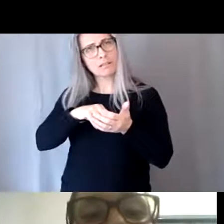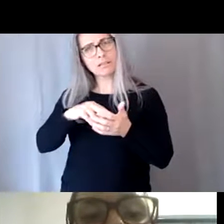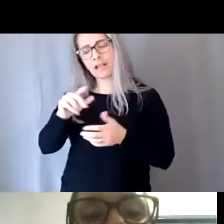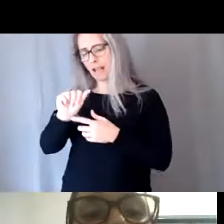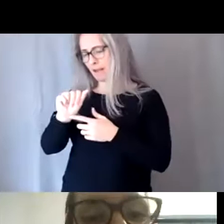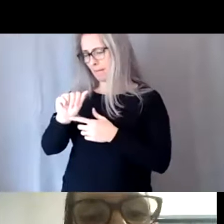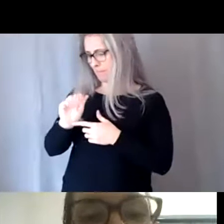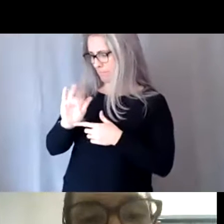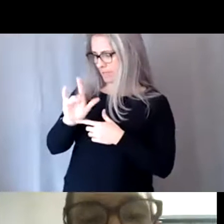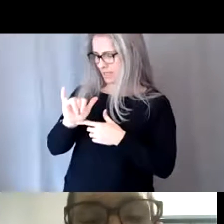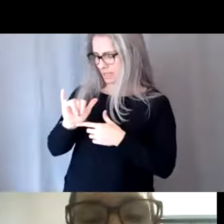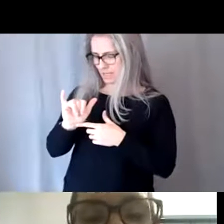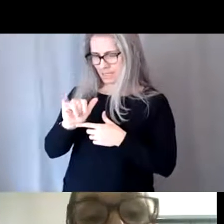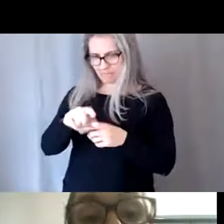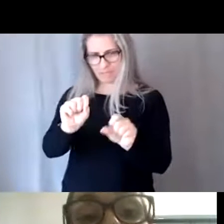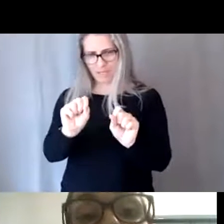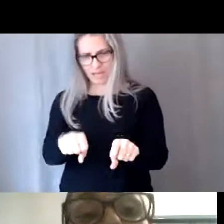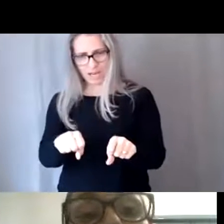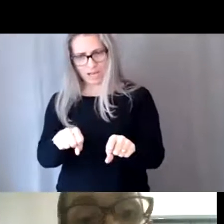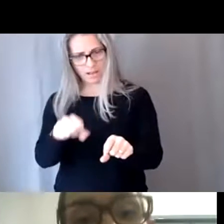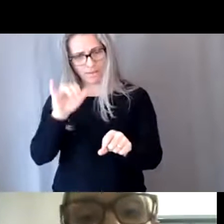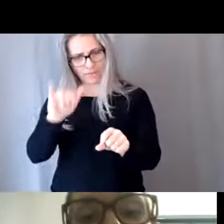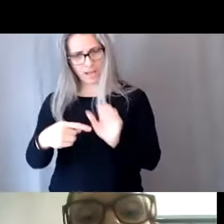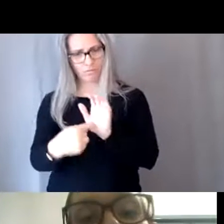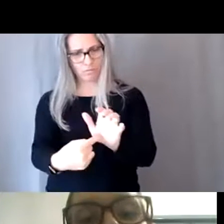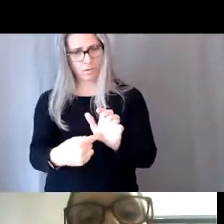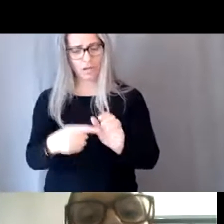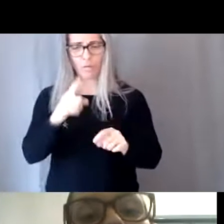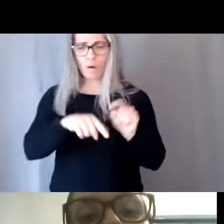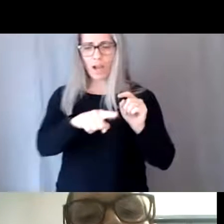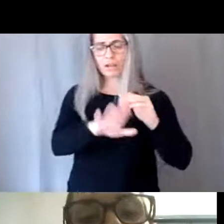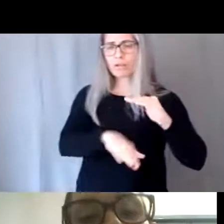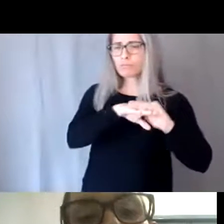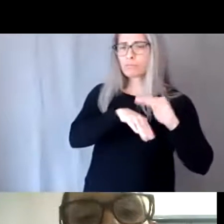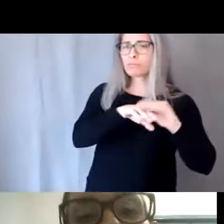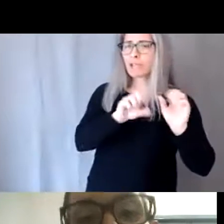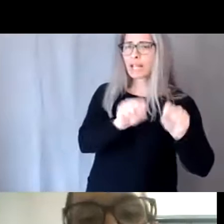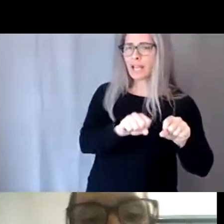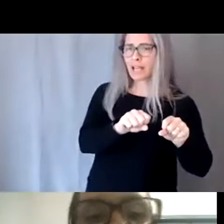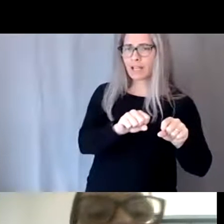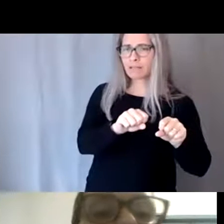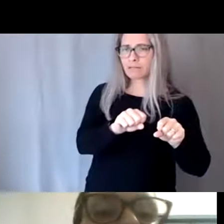onto individuals and capacities to dimensions projected onto the social